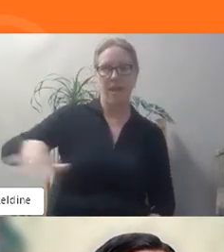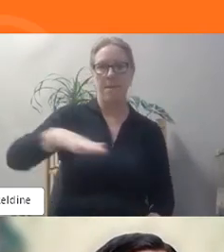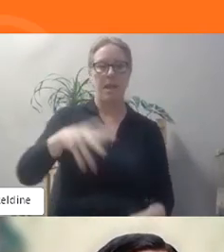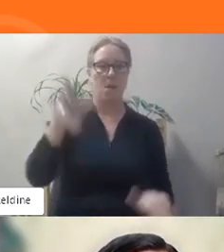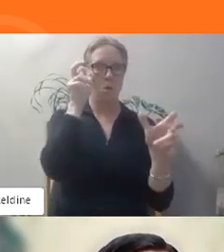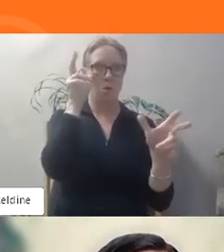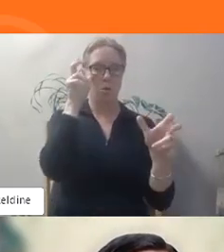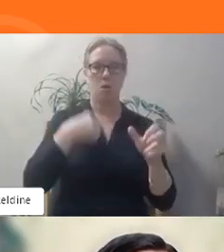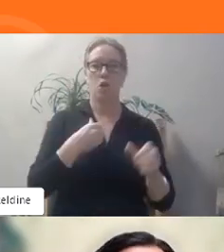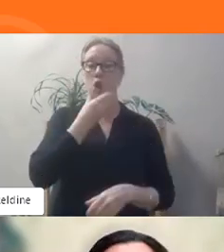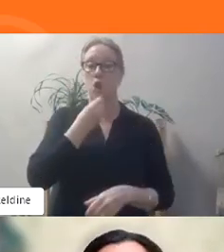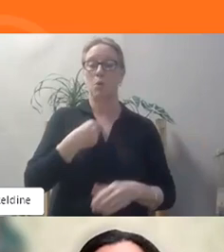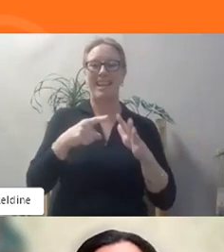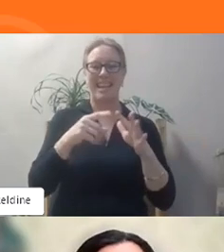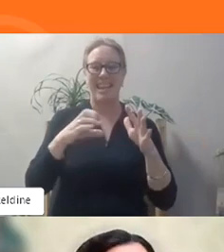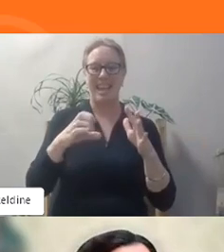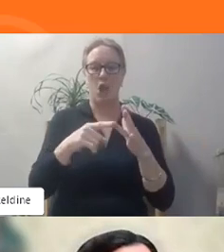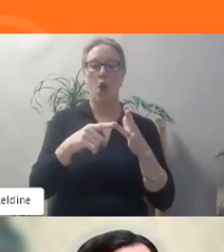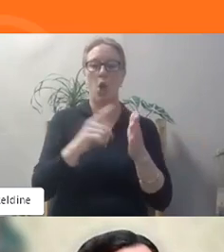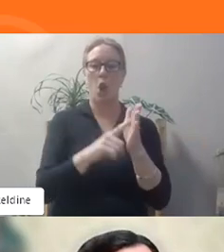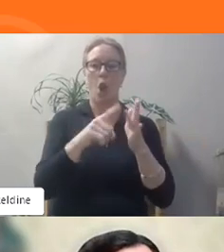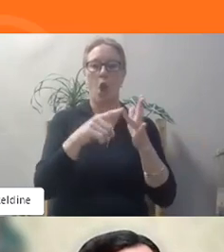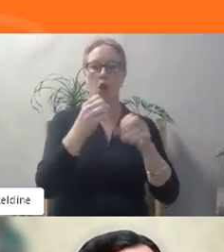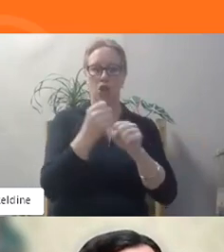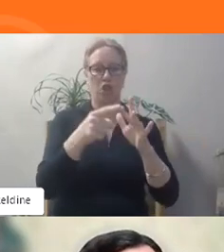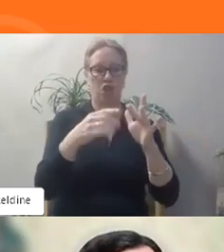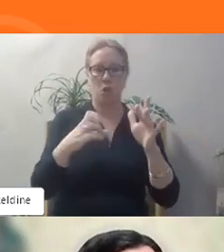ecological model, we gather data from observing in the classroom,